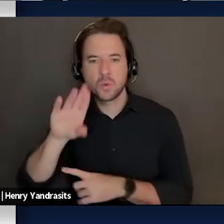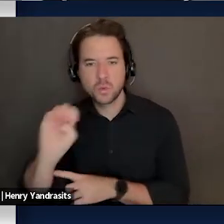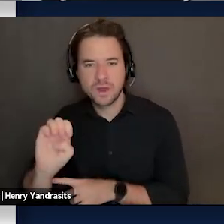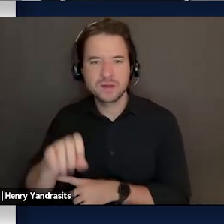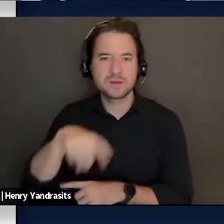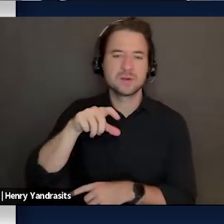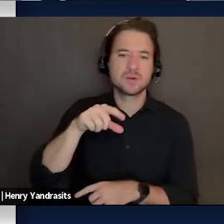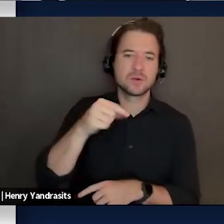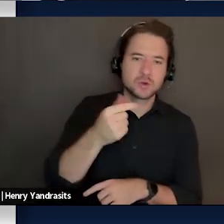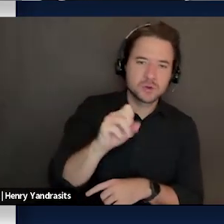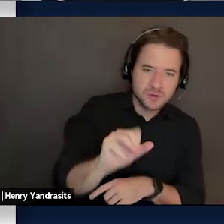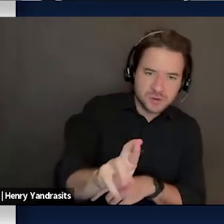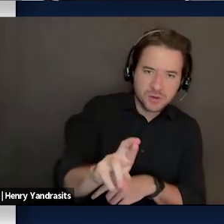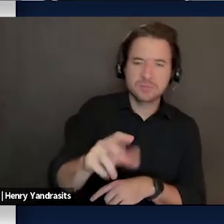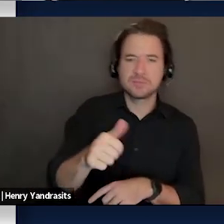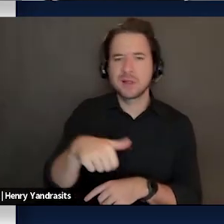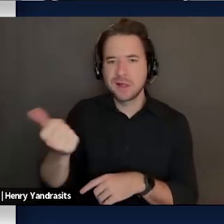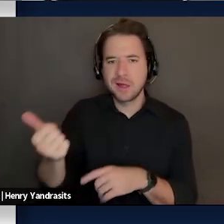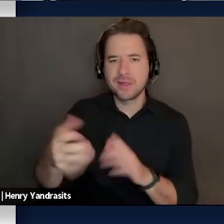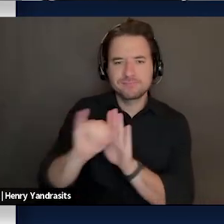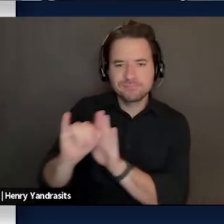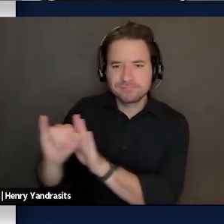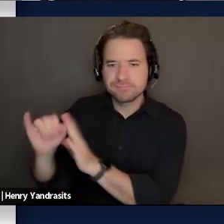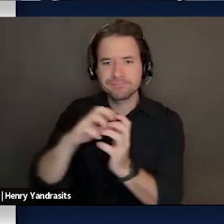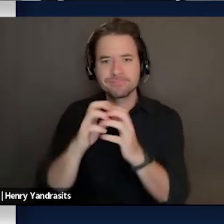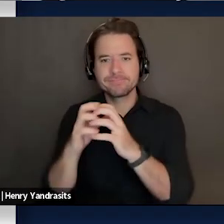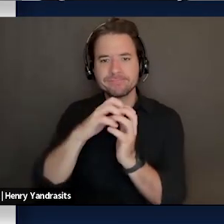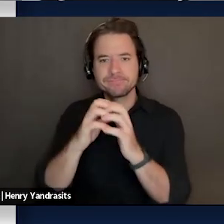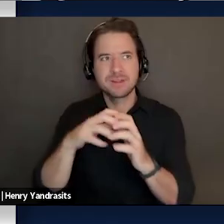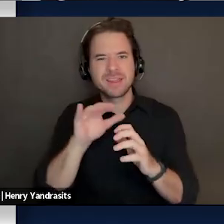Um, these gaps can grow even larger for certain subgroups.